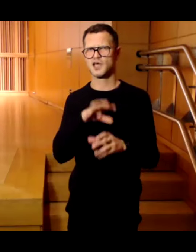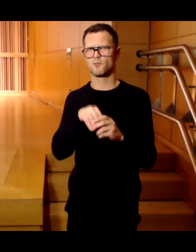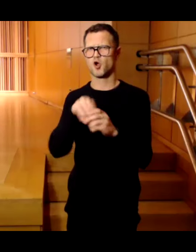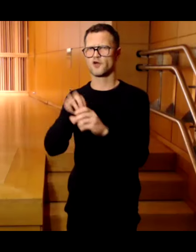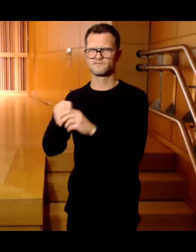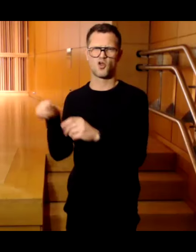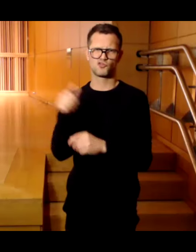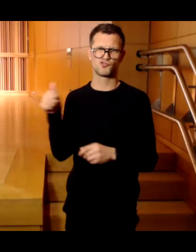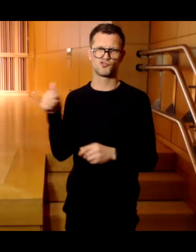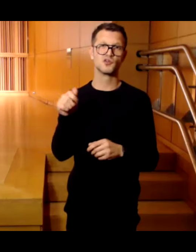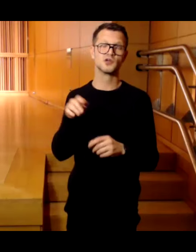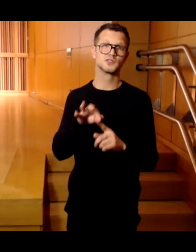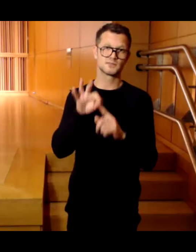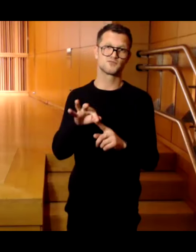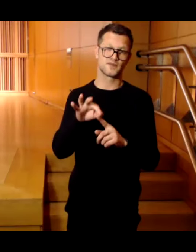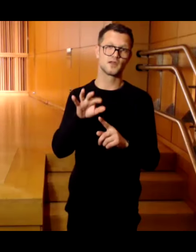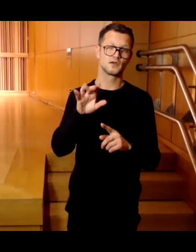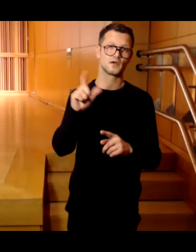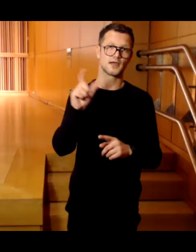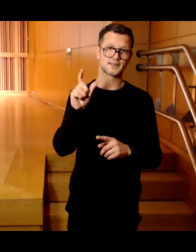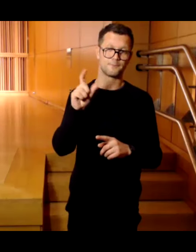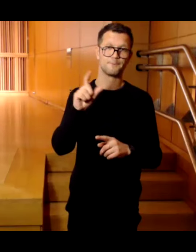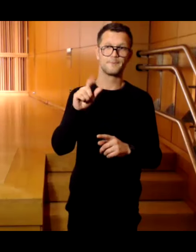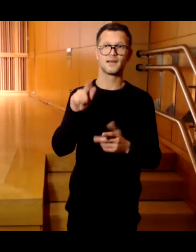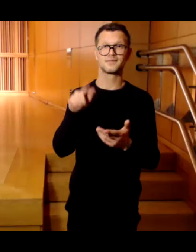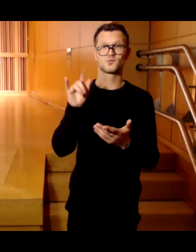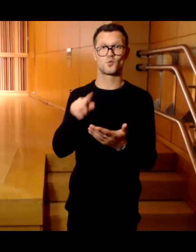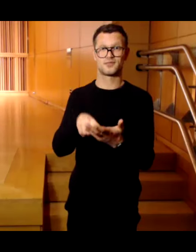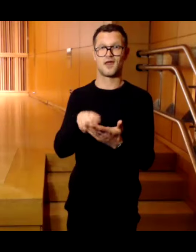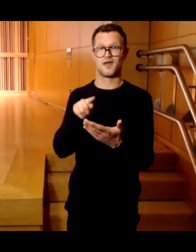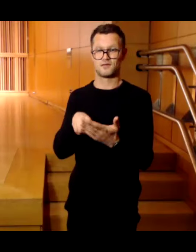Making us one of the most religious communities in the so-called Western world.